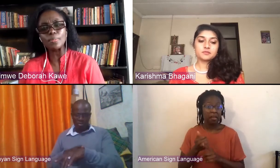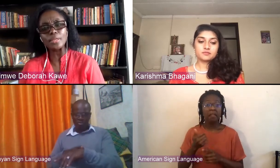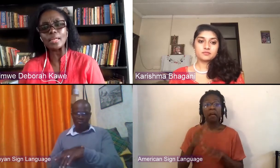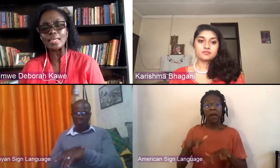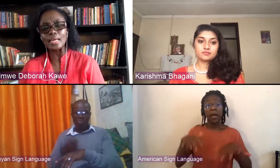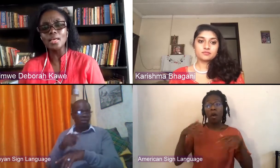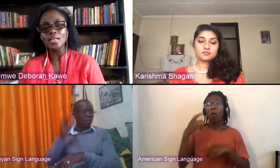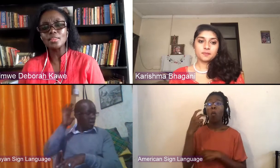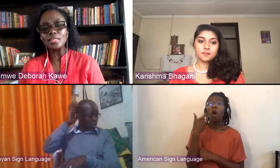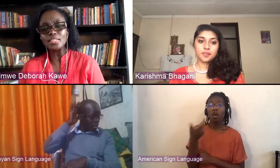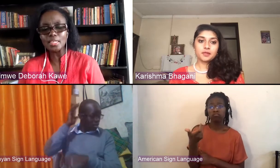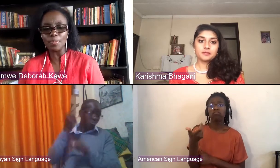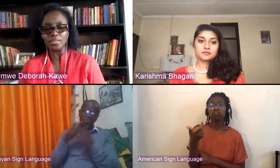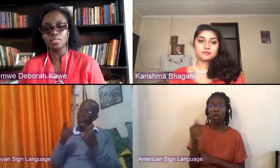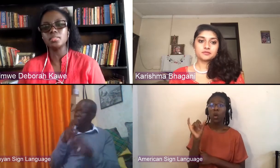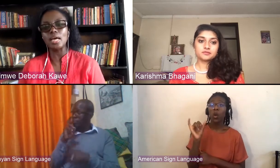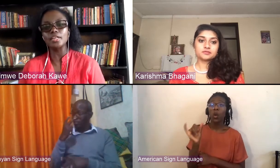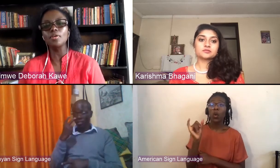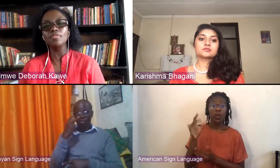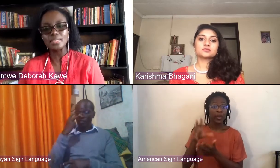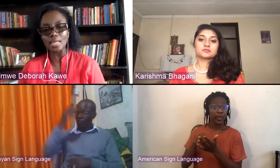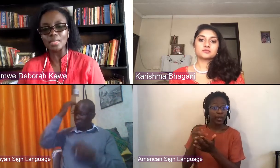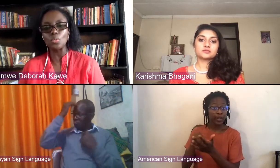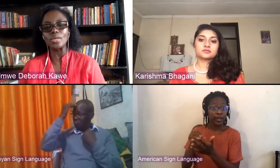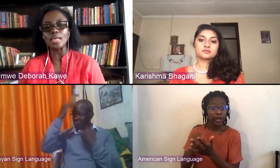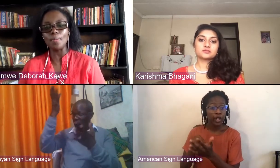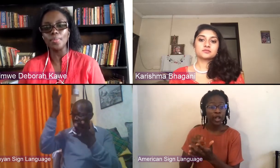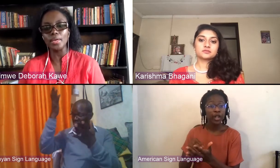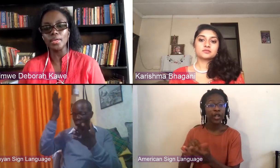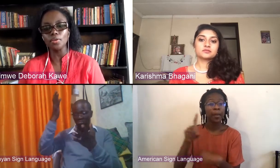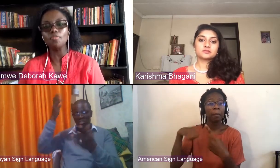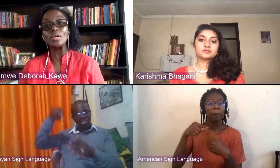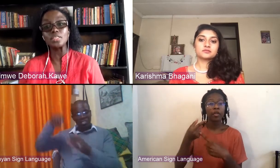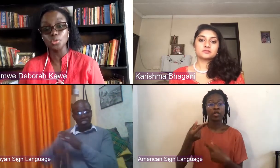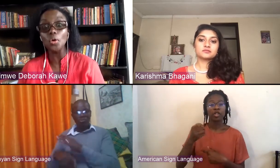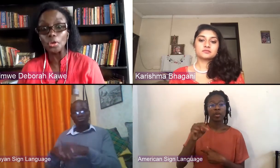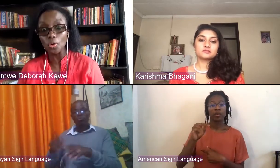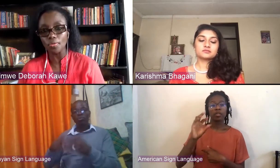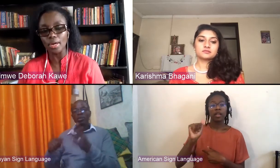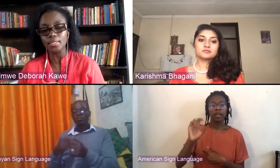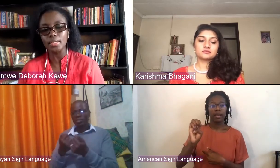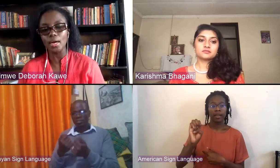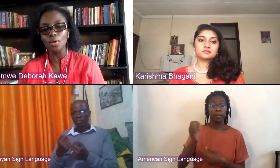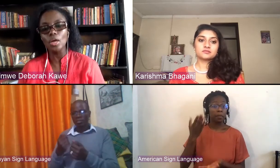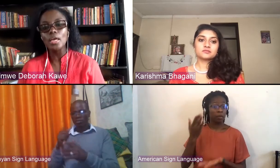but like the deep understanding of exactly what happened of what is going on right now